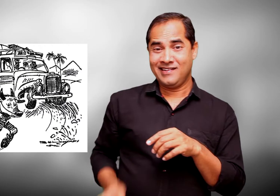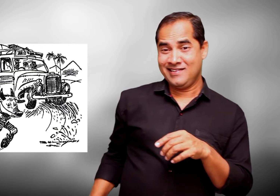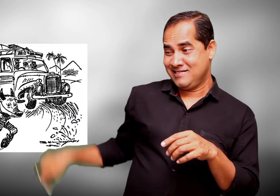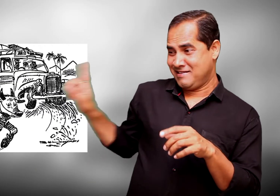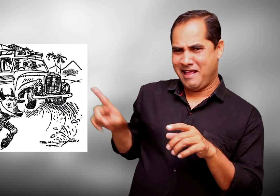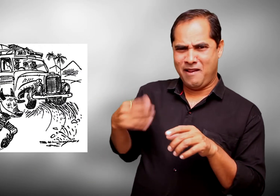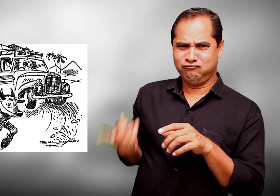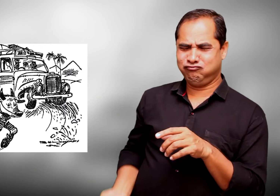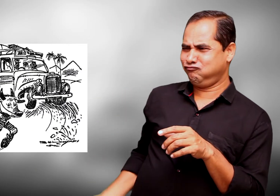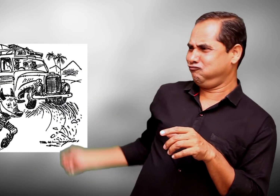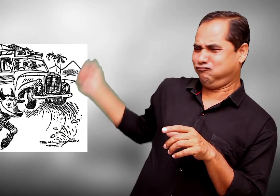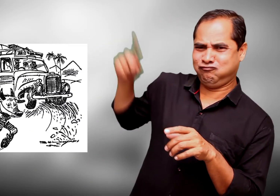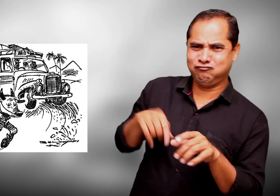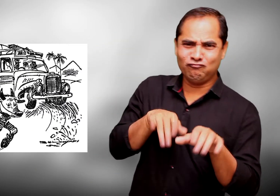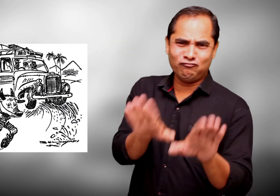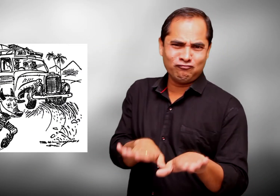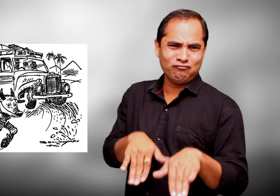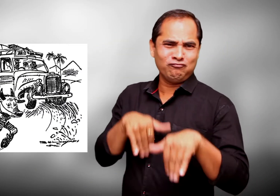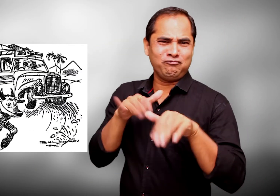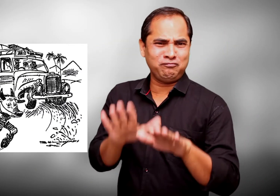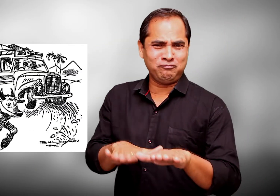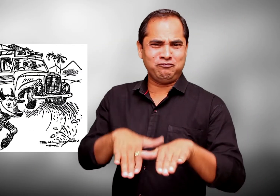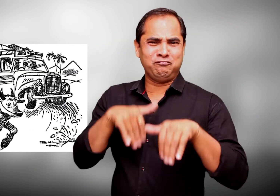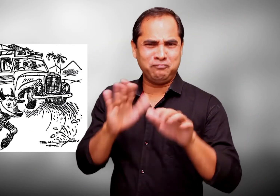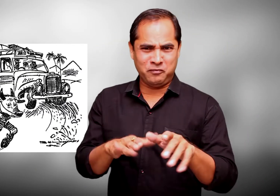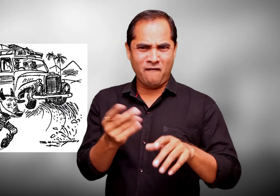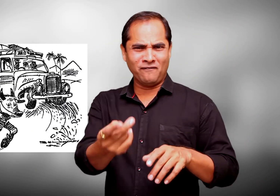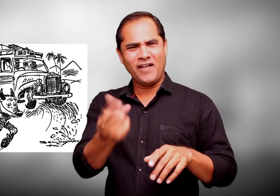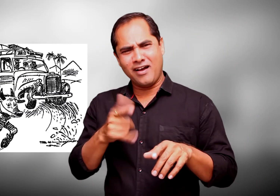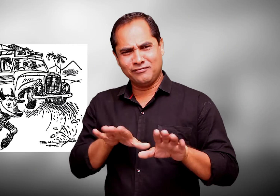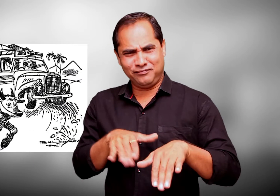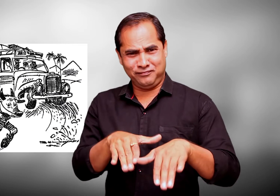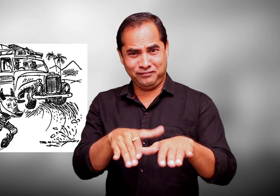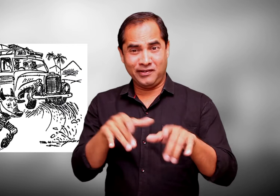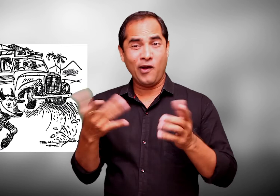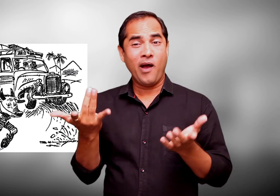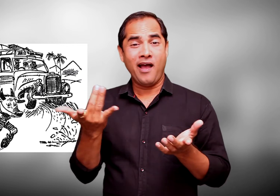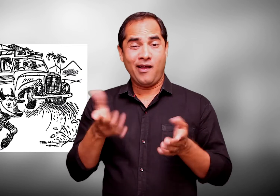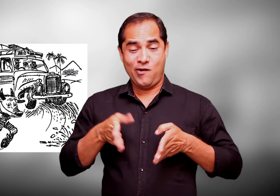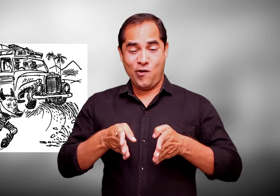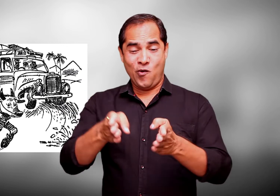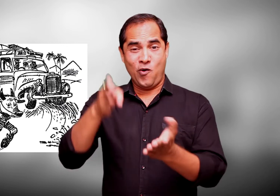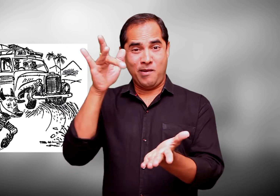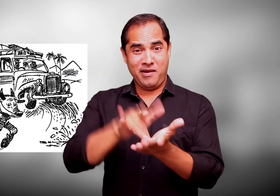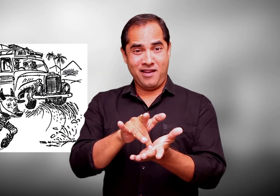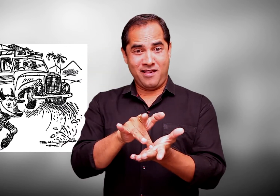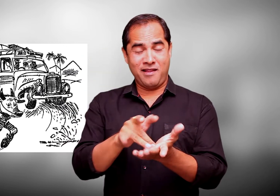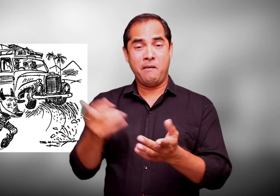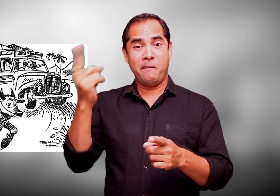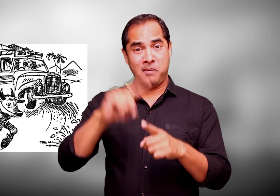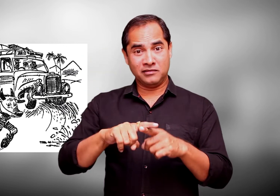was running very fast, right in the middle of the road, right in front of the bus.